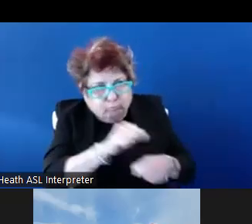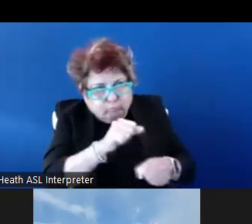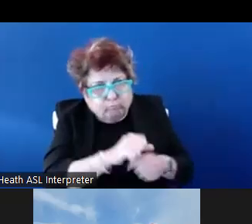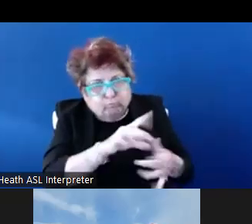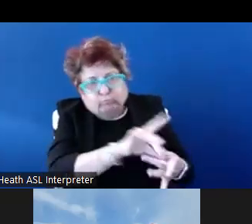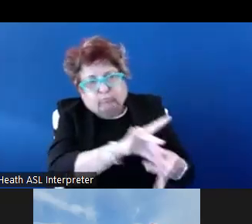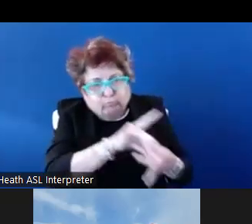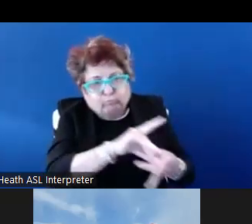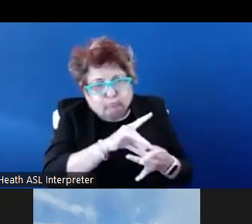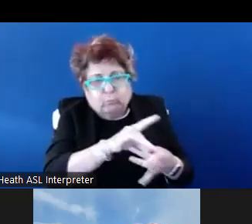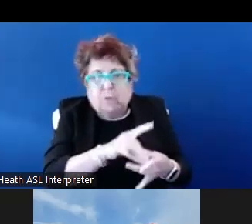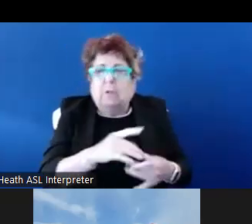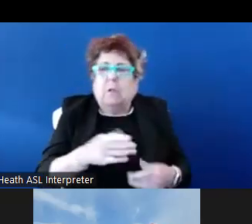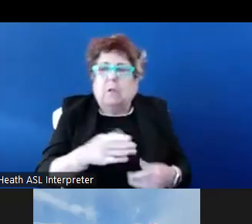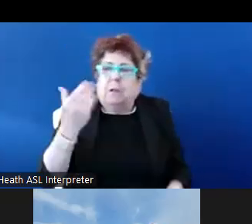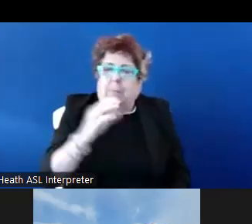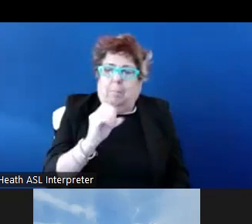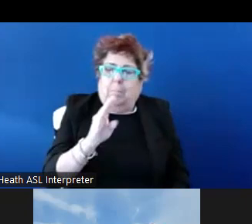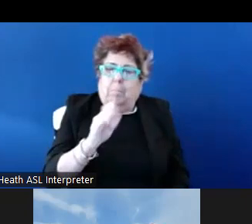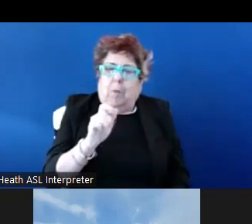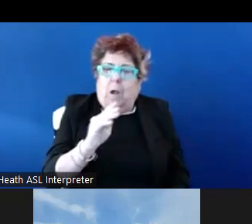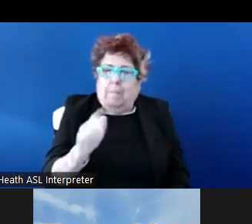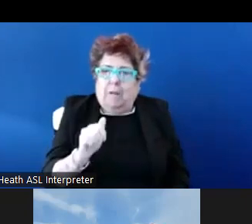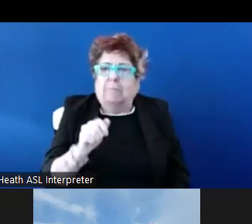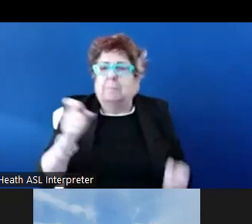Obama administration. We both saw an incredible